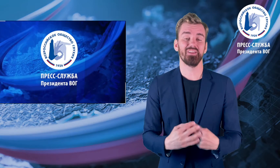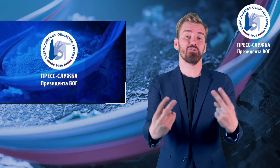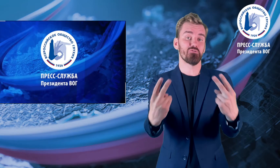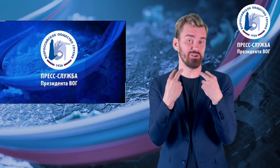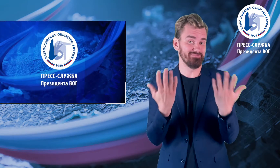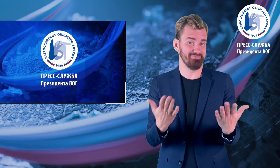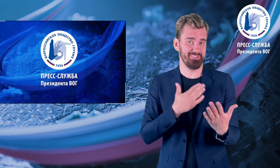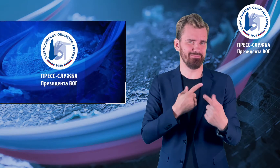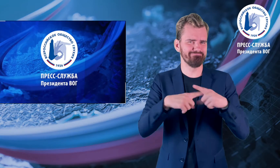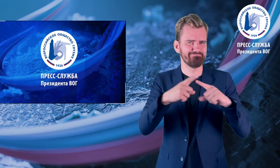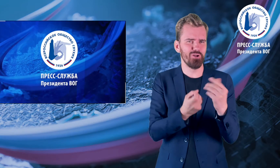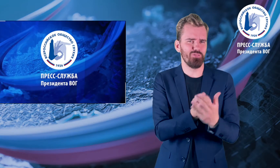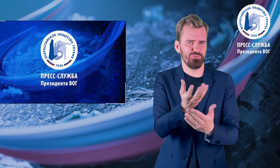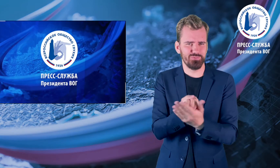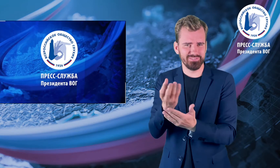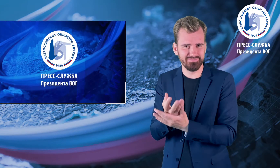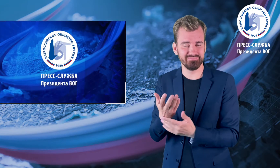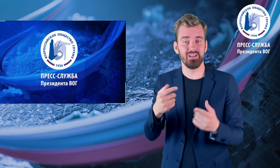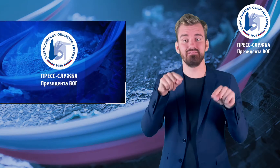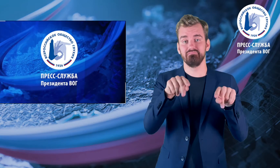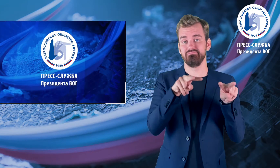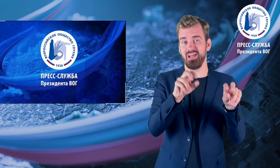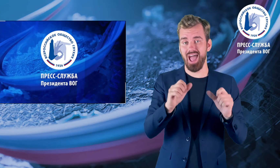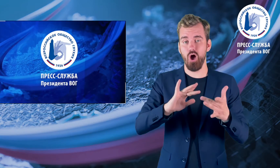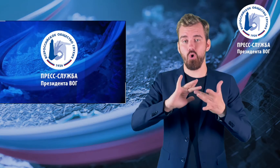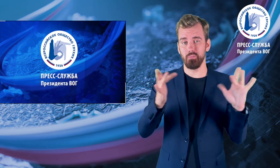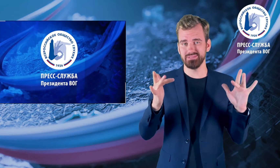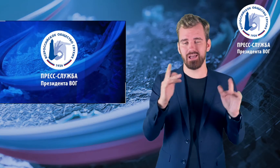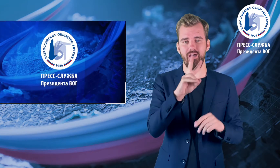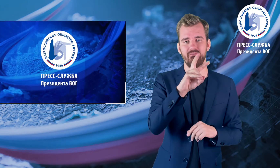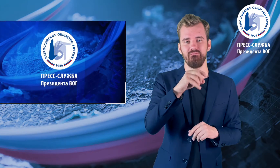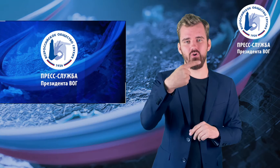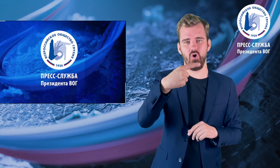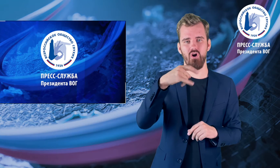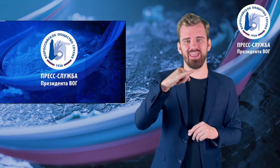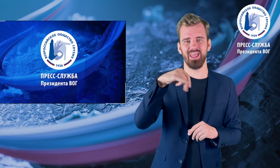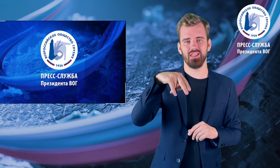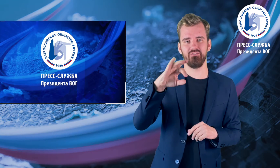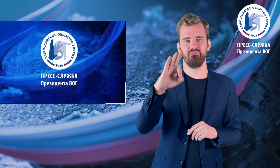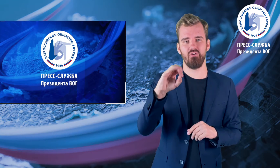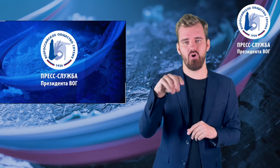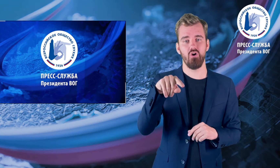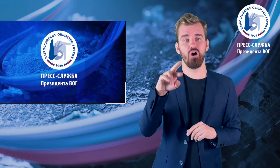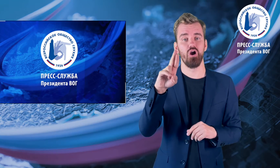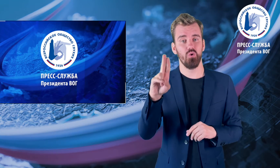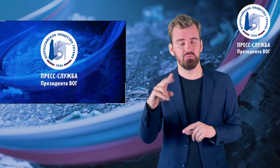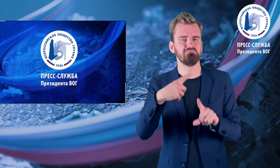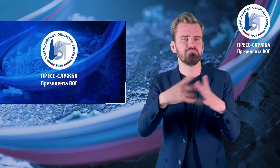Follow our news on the VOGINFO.RU website and